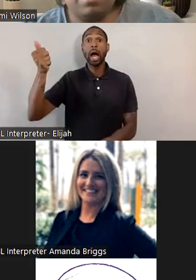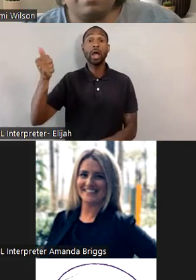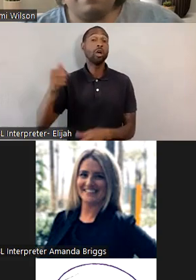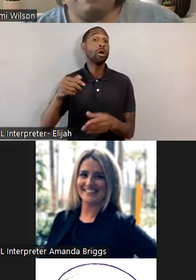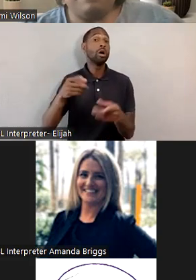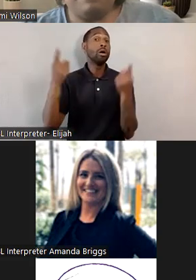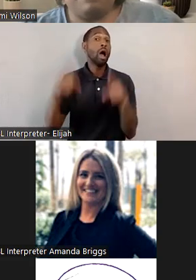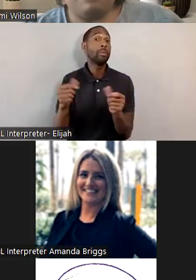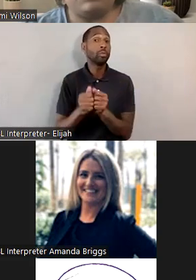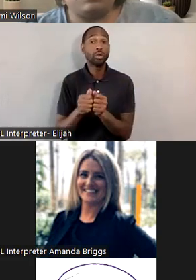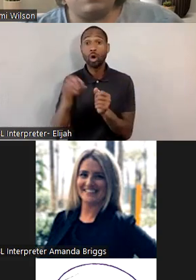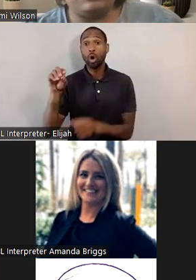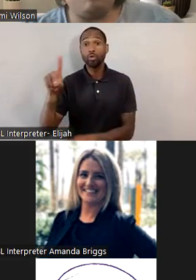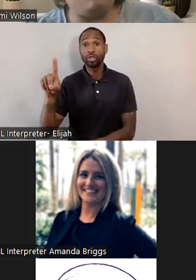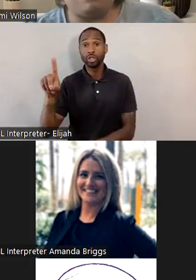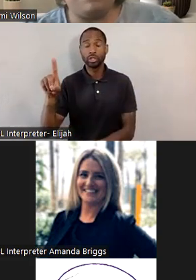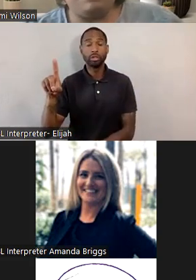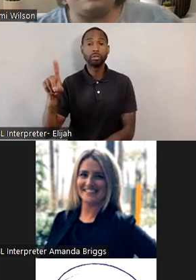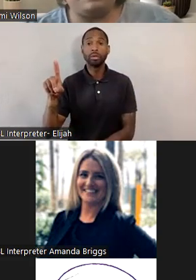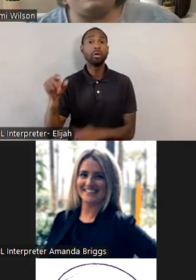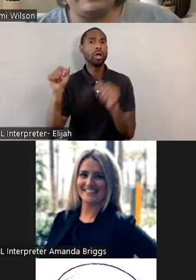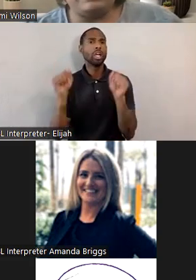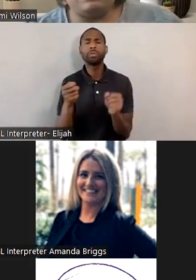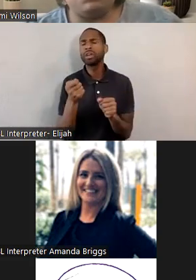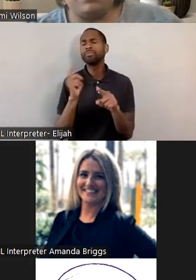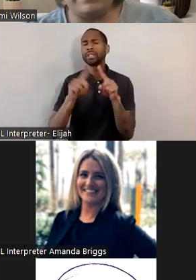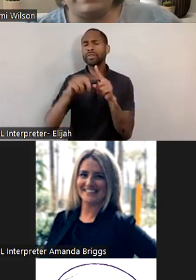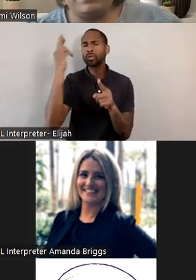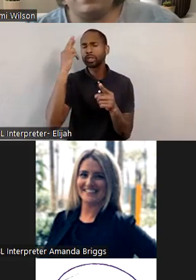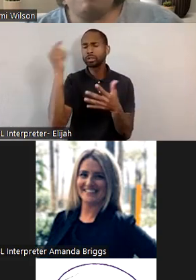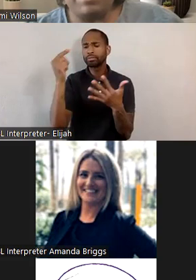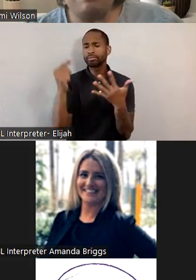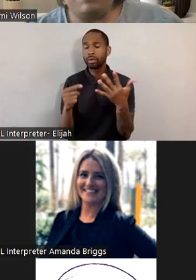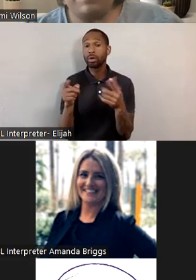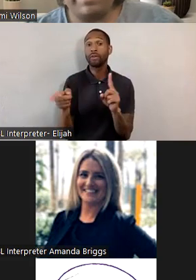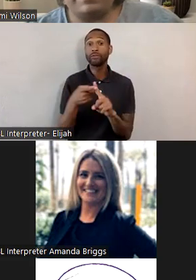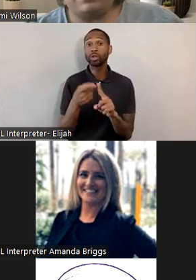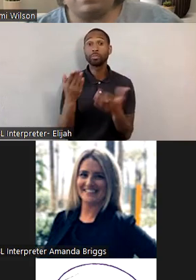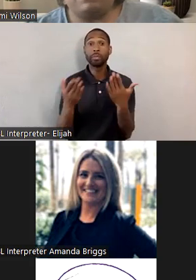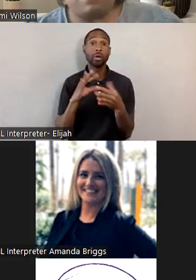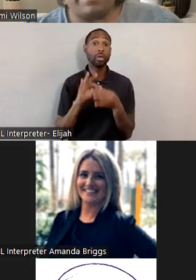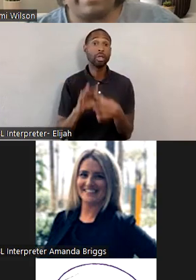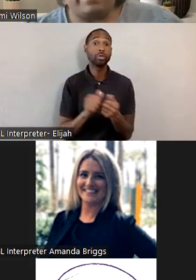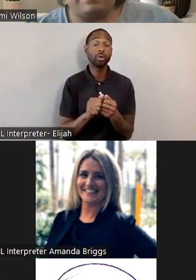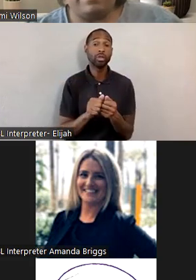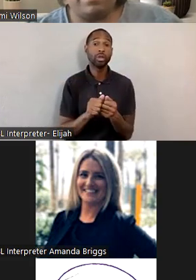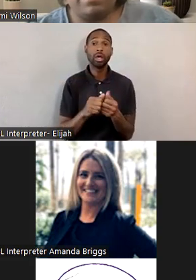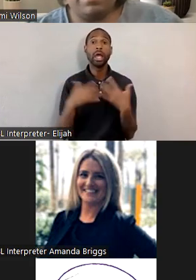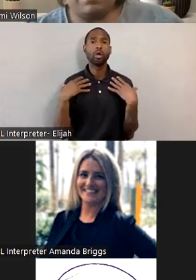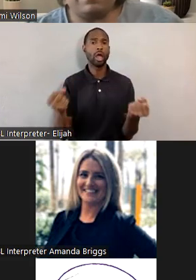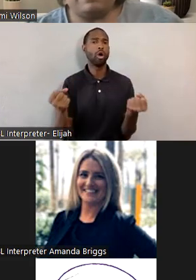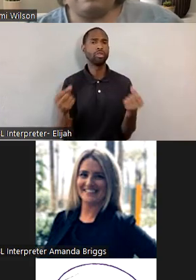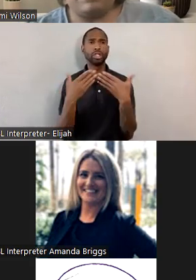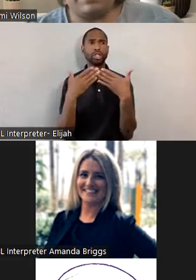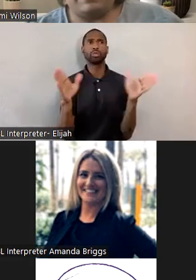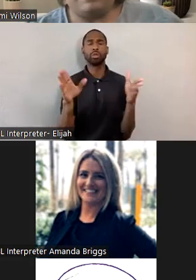So this could be for a few different reasons. One might be related to overall health